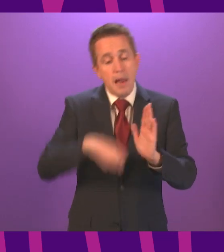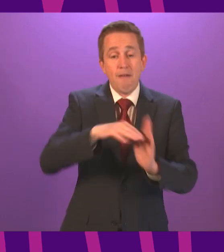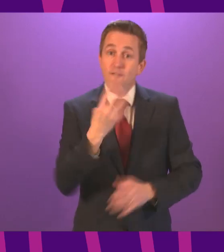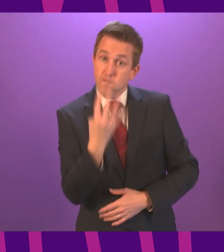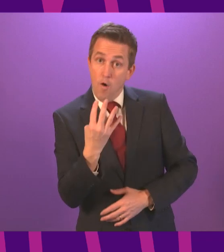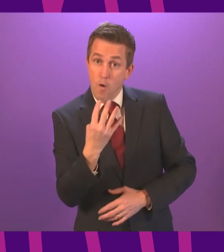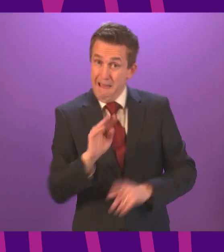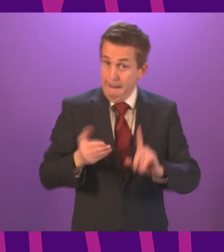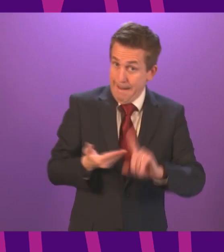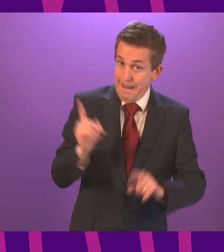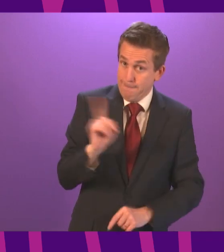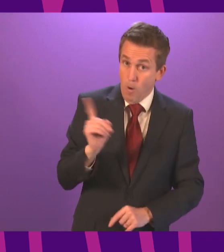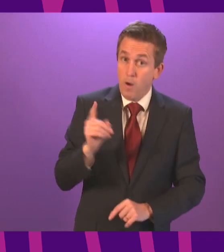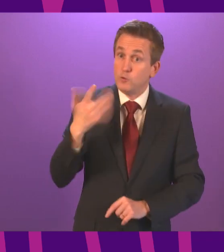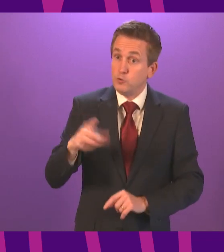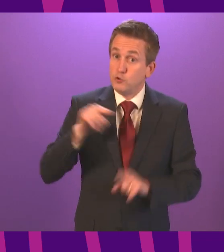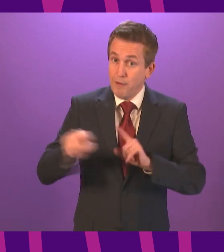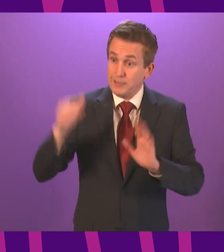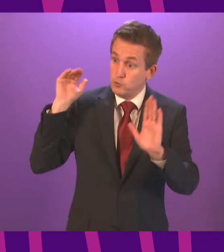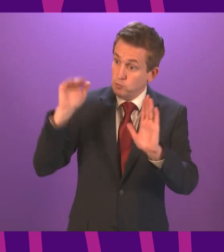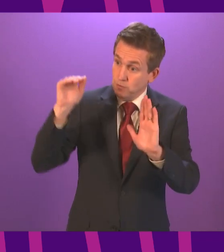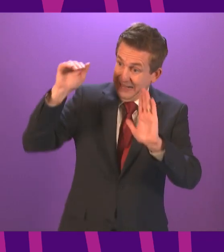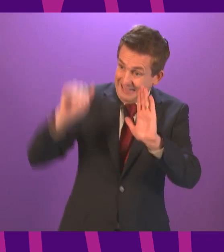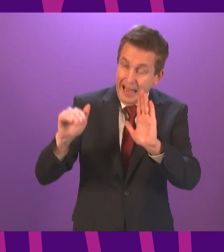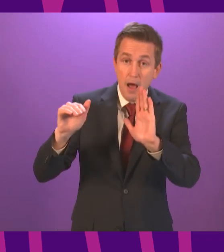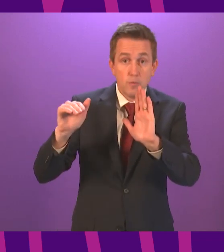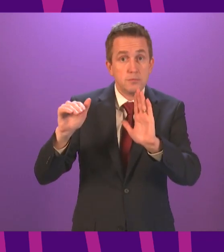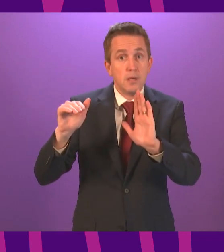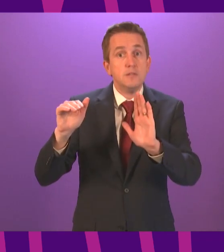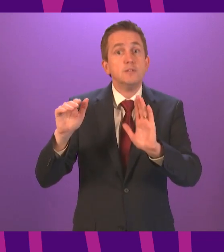end up spending less time in level 3 and can go to a lower level much more quickly.